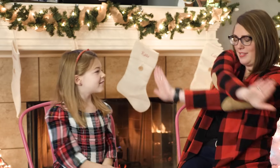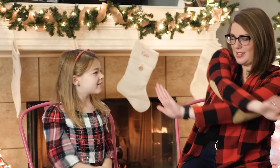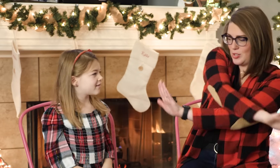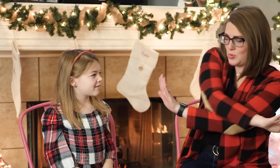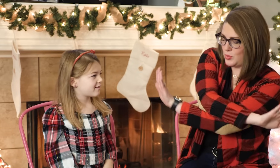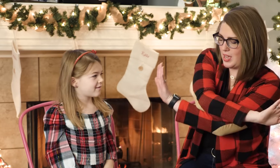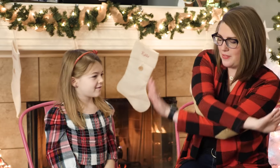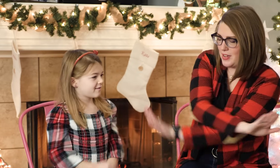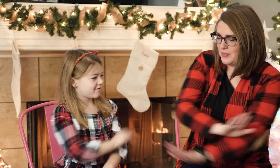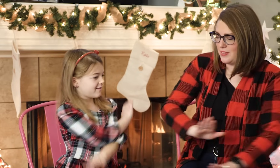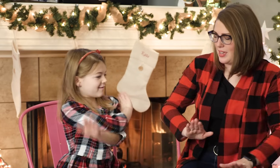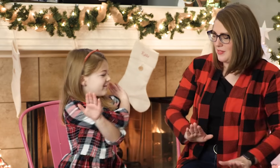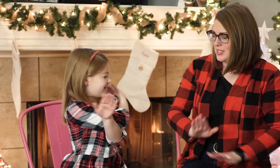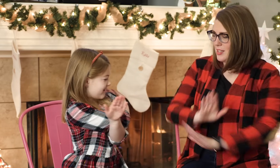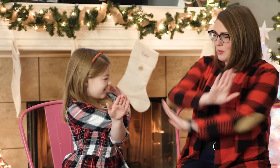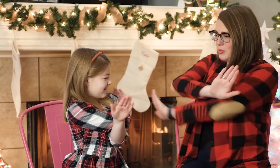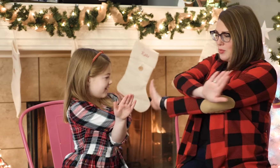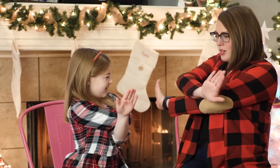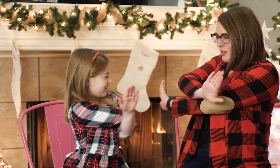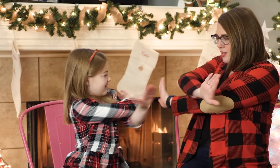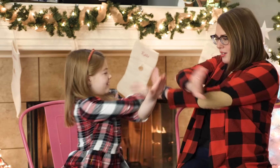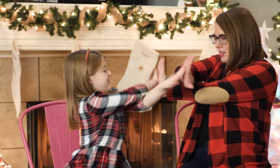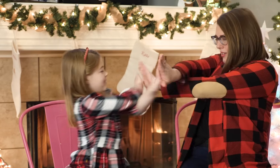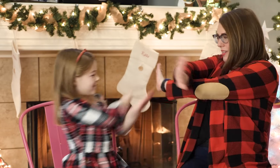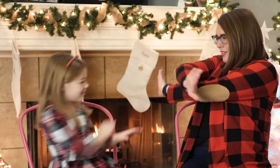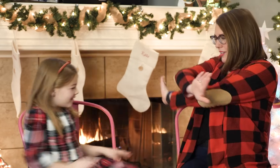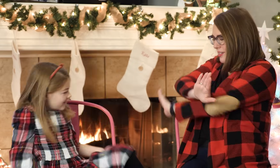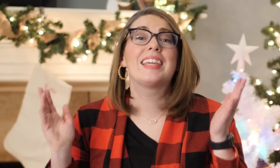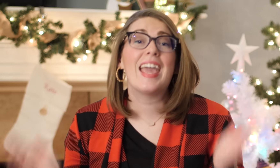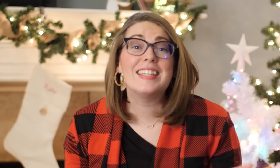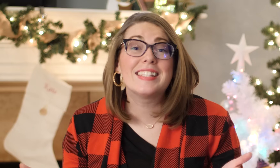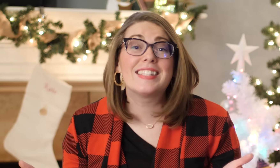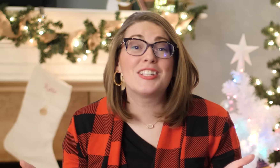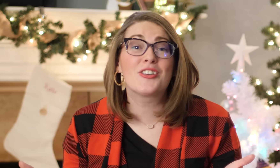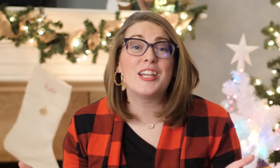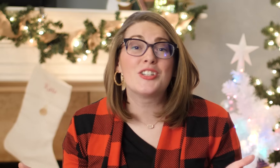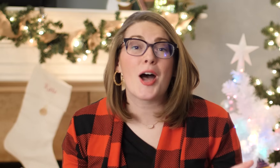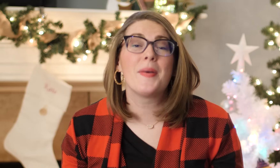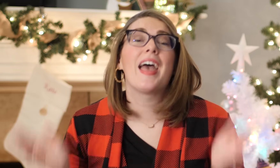That's a cool high-five. I haven't seen that one before. Kate did such a great job,